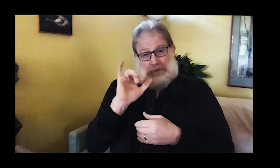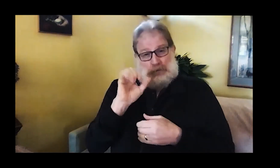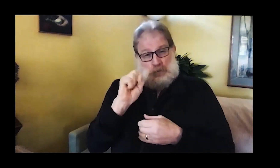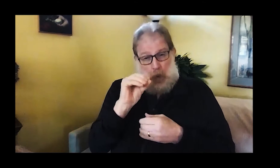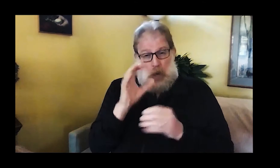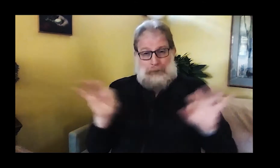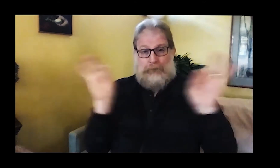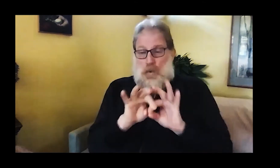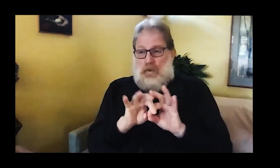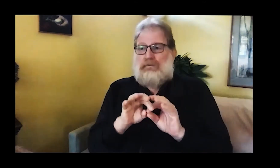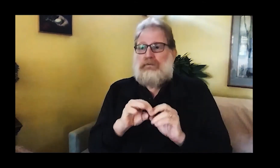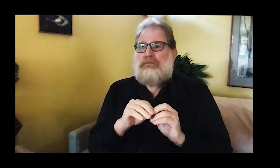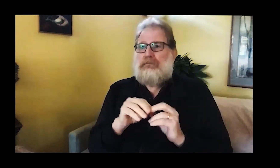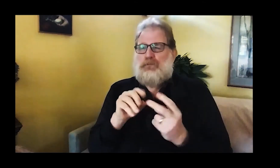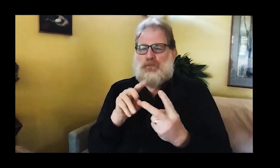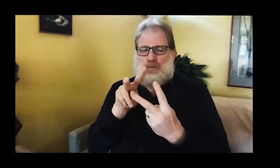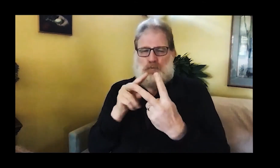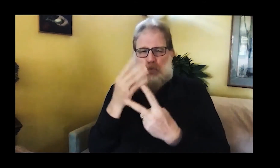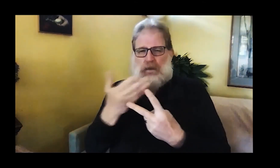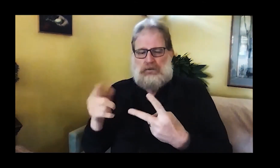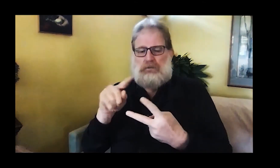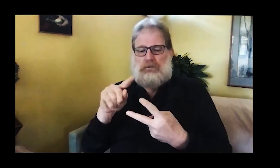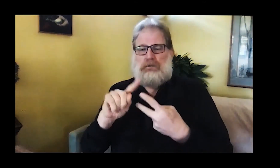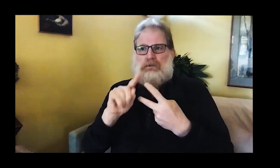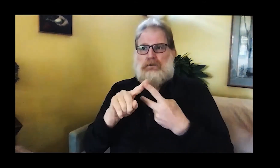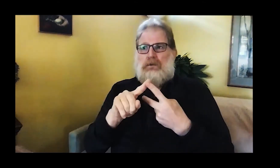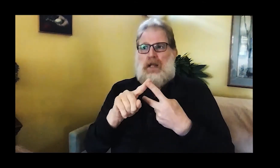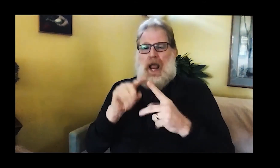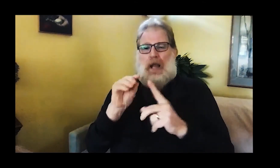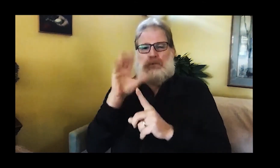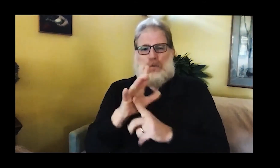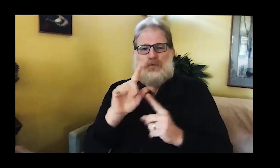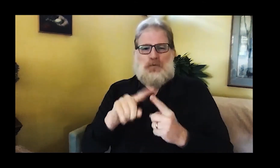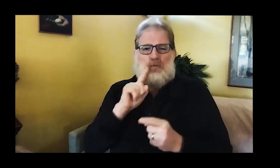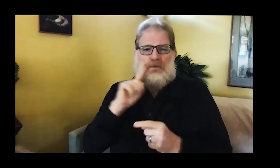and the reason that is so important - well, really, there's two reasons. First, is exposure